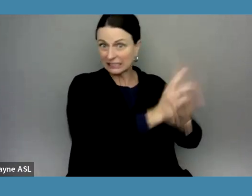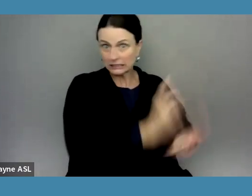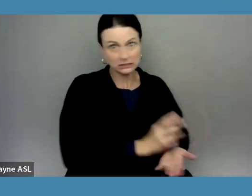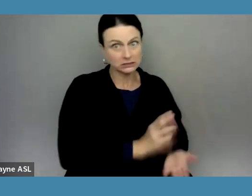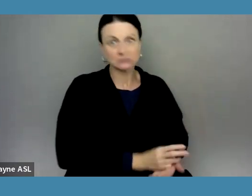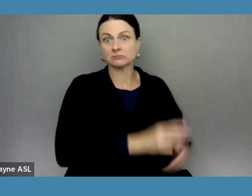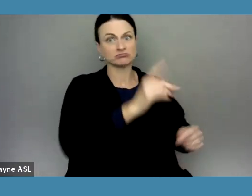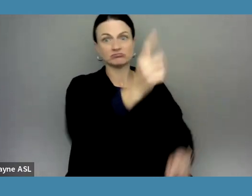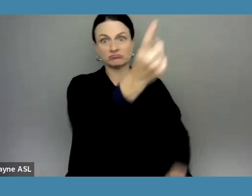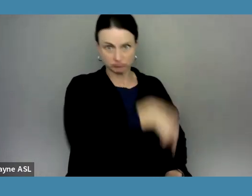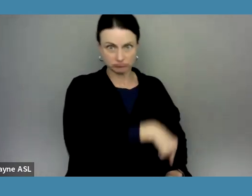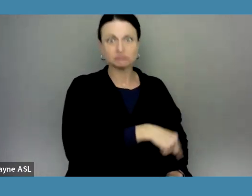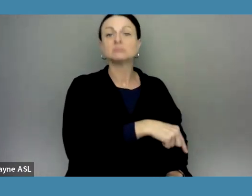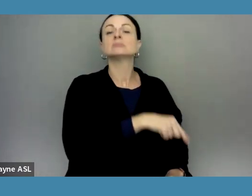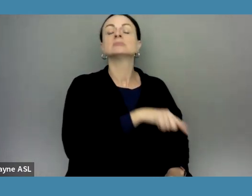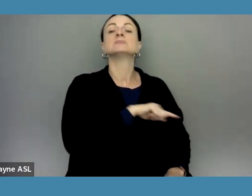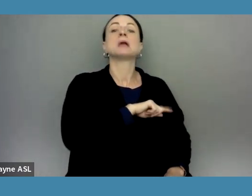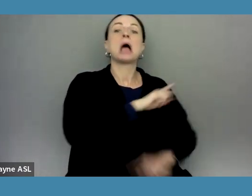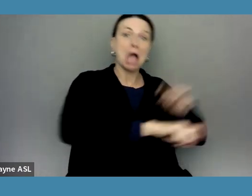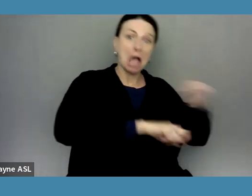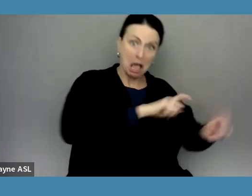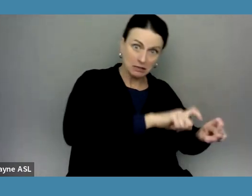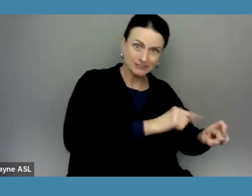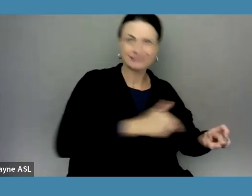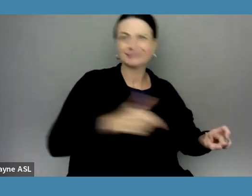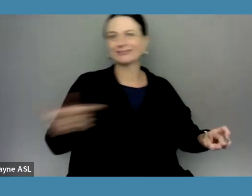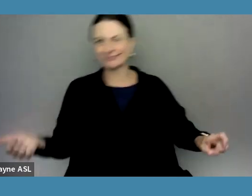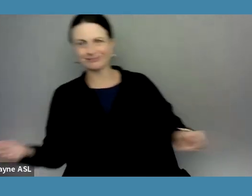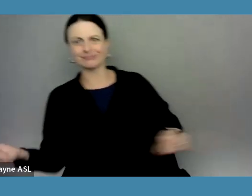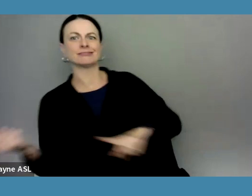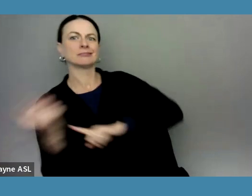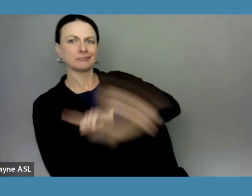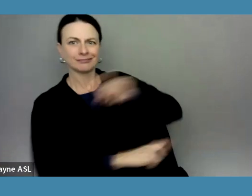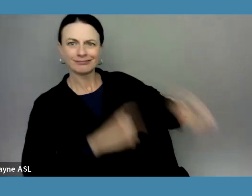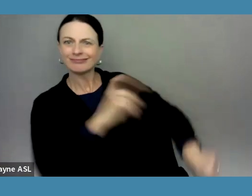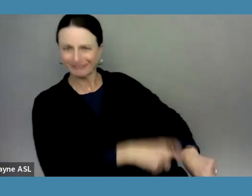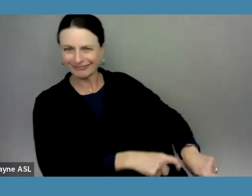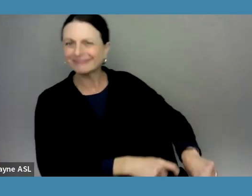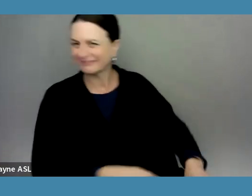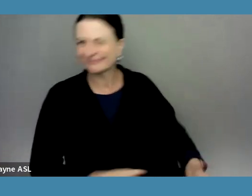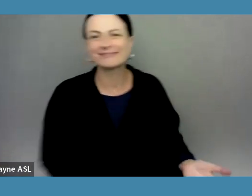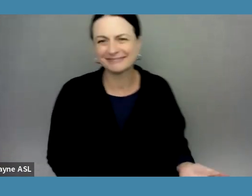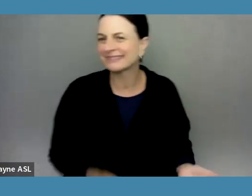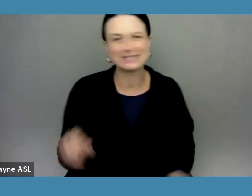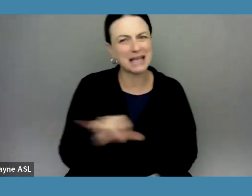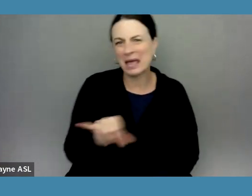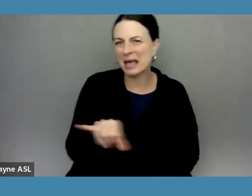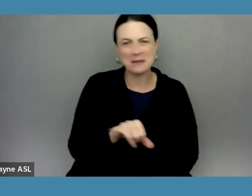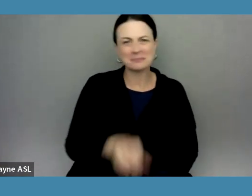And again, the agency or the managed care plan will have a chance